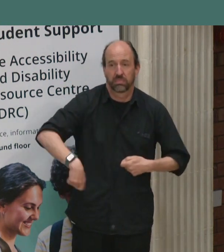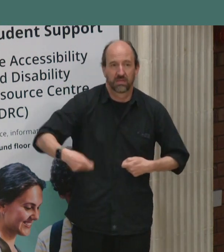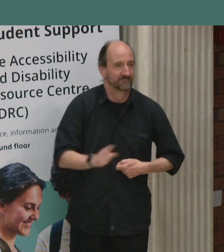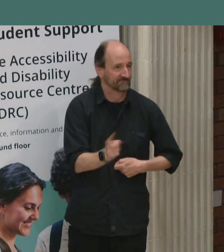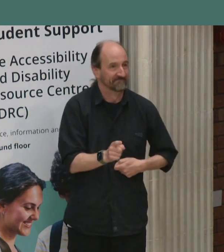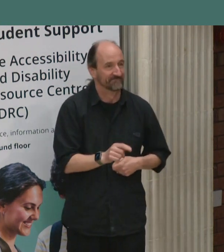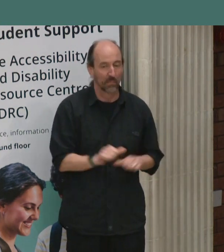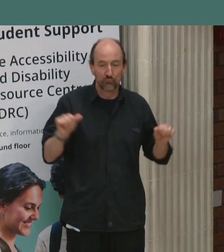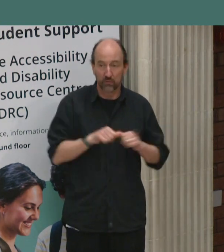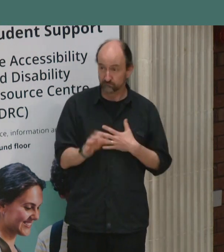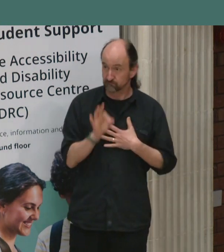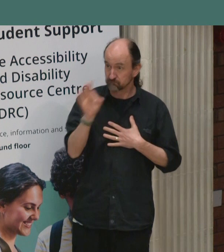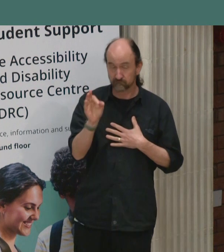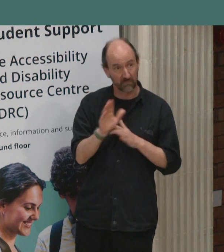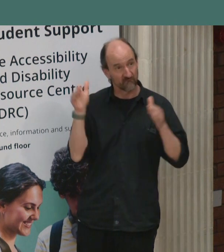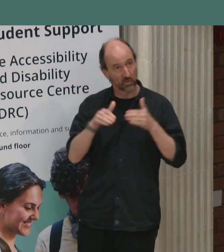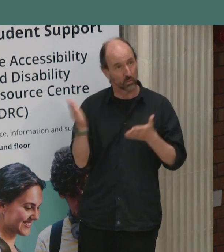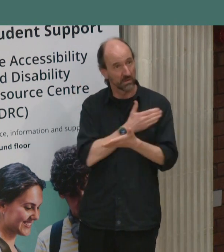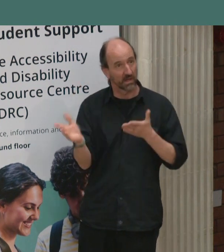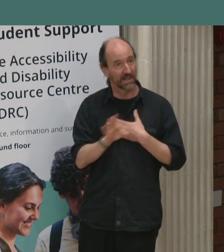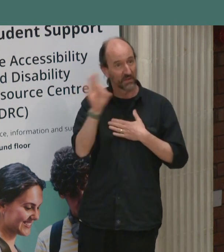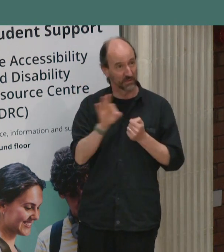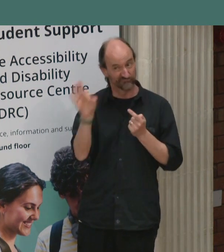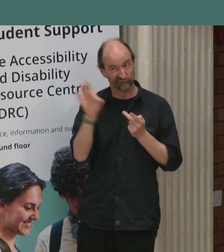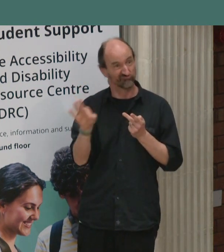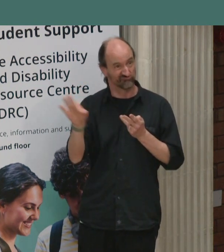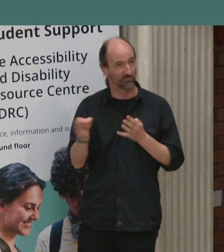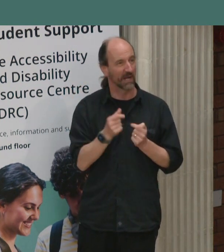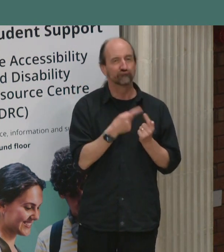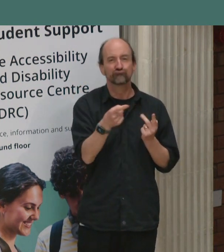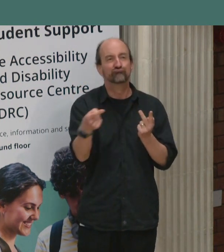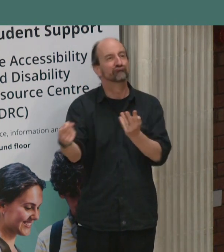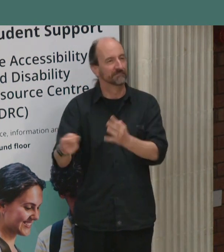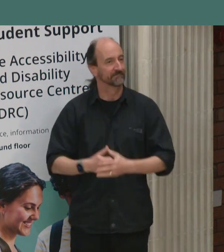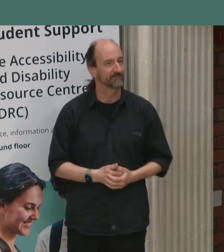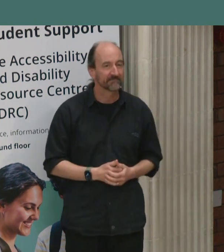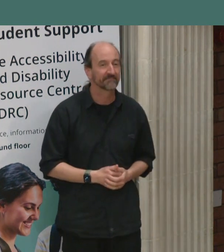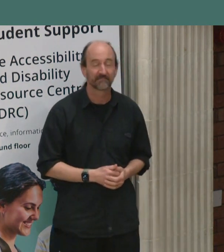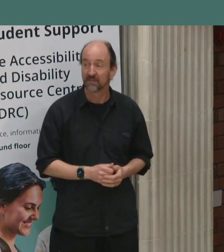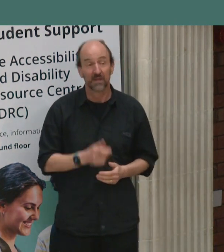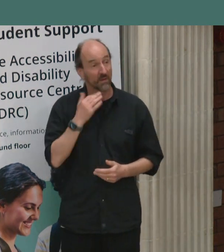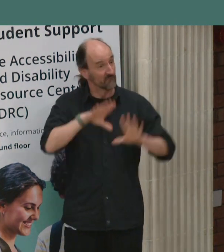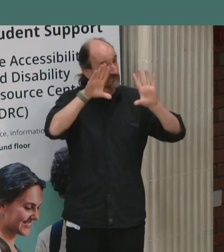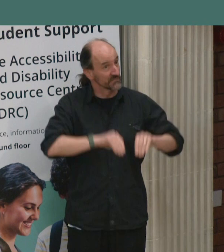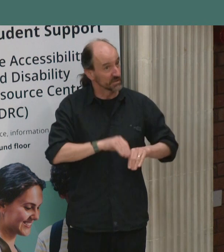as many as possible in the time available. And the speakers will be available afterwards for